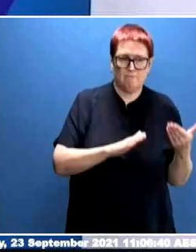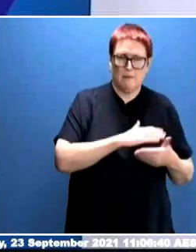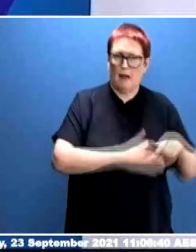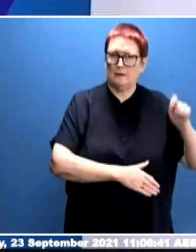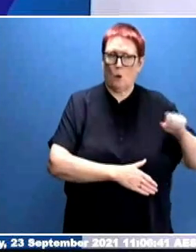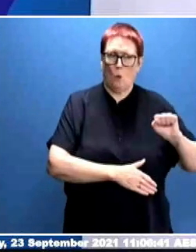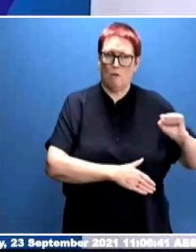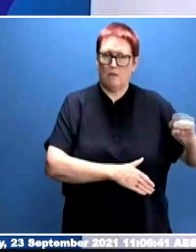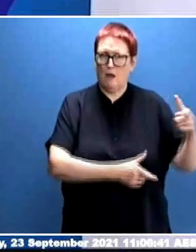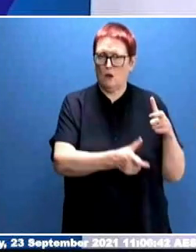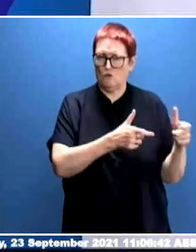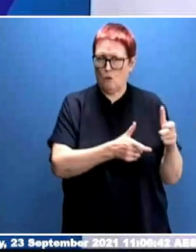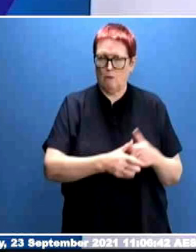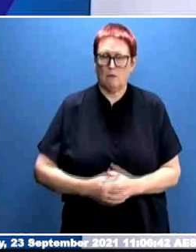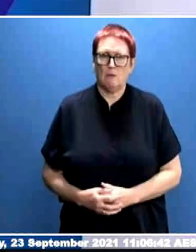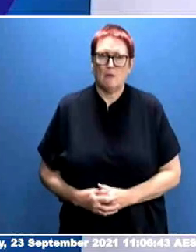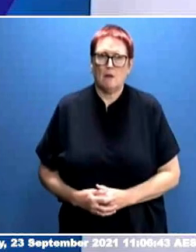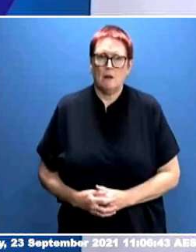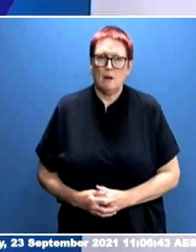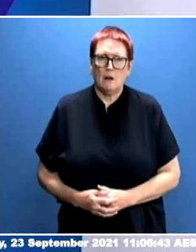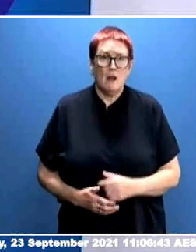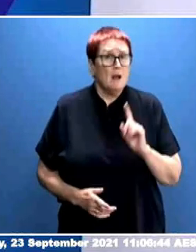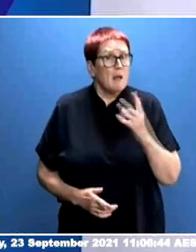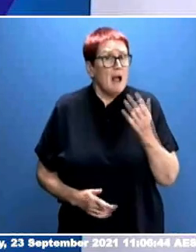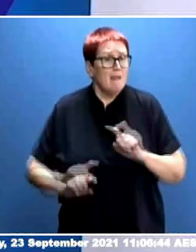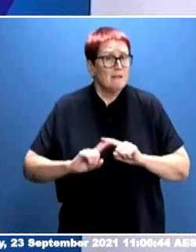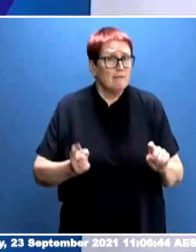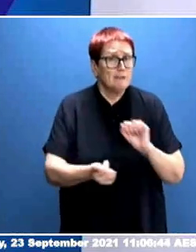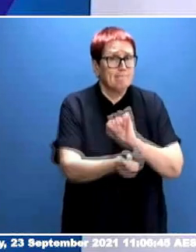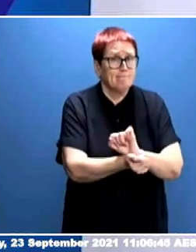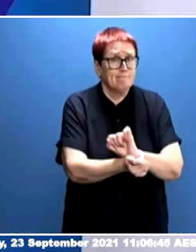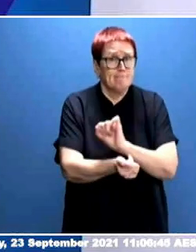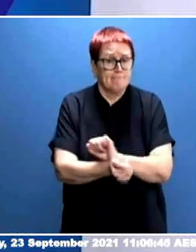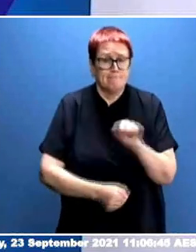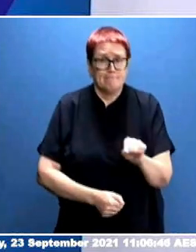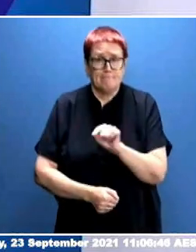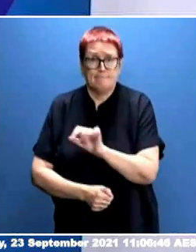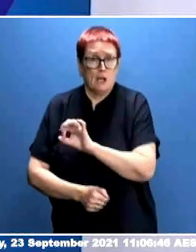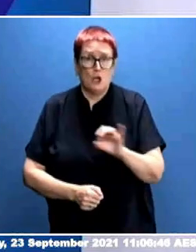but there are all sorts of forms of detention that are administrative